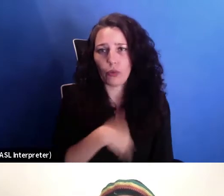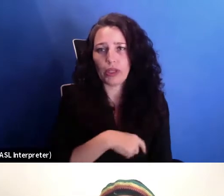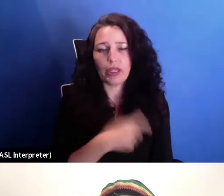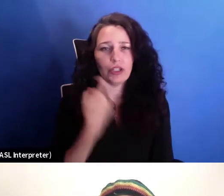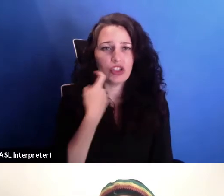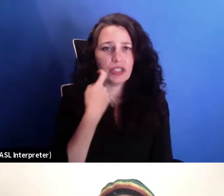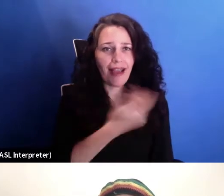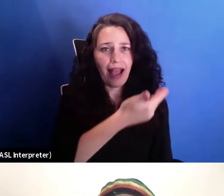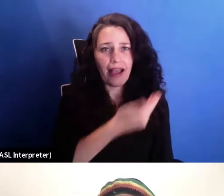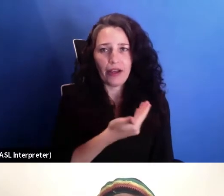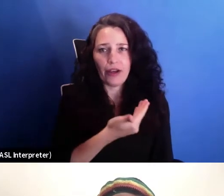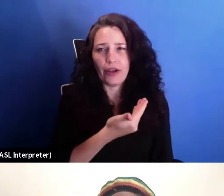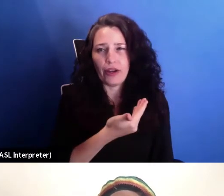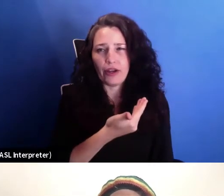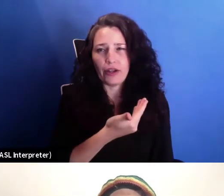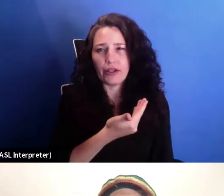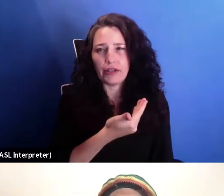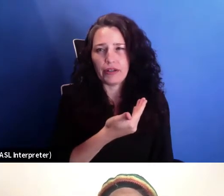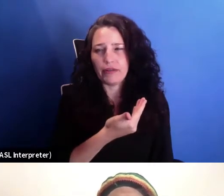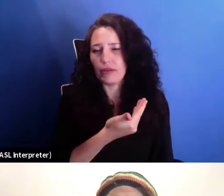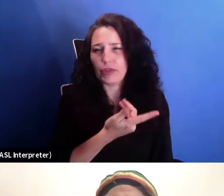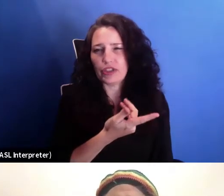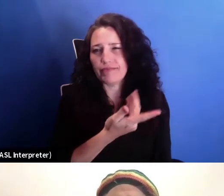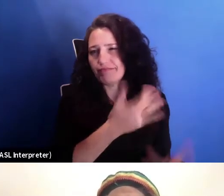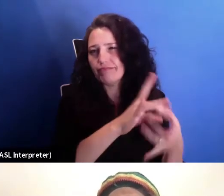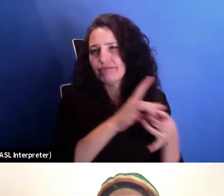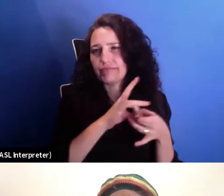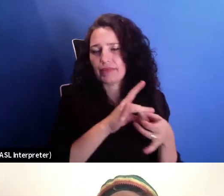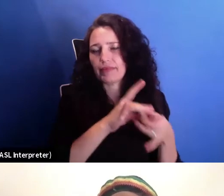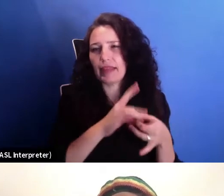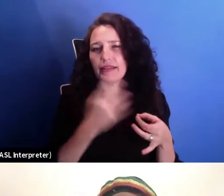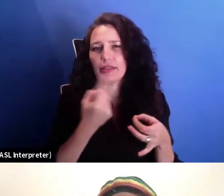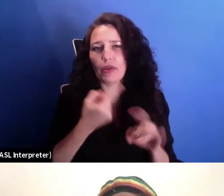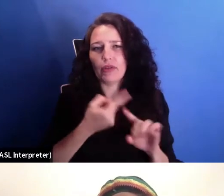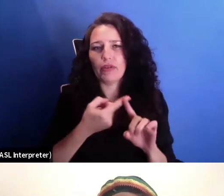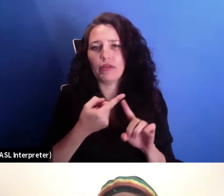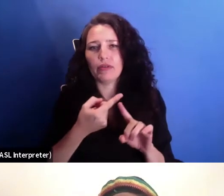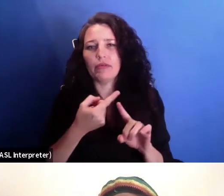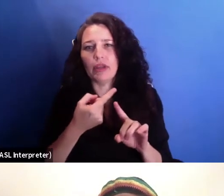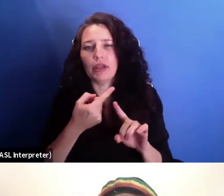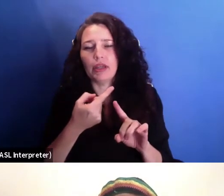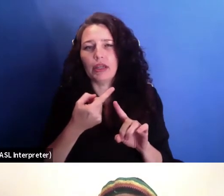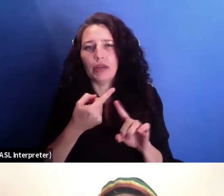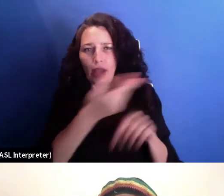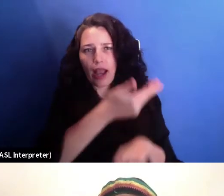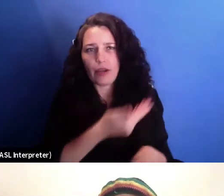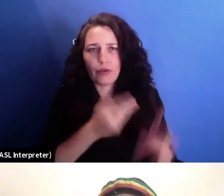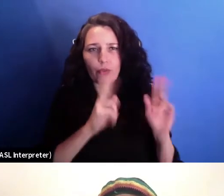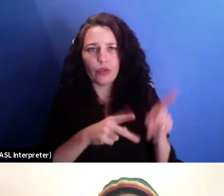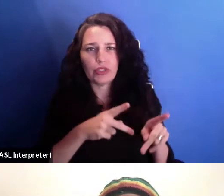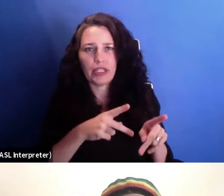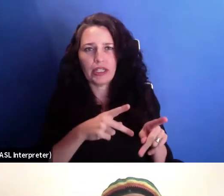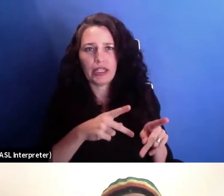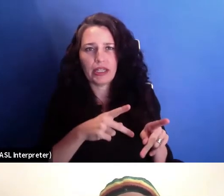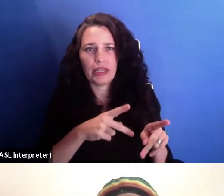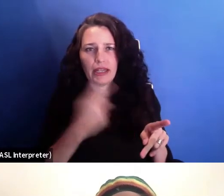And when we got home from the lab, she called us up and said, I'm not quite sure what you're doing but there's something really interesting here.